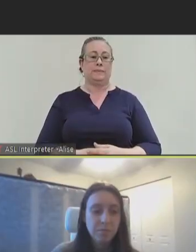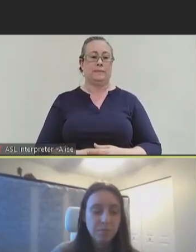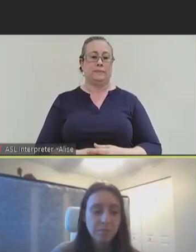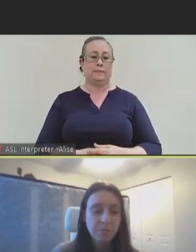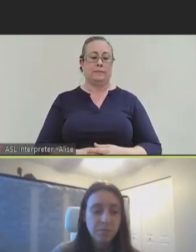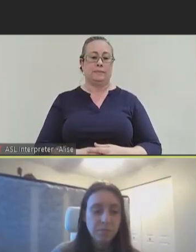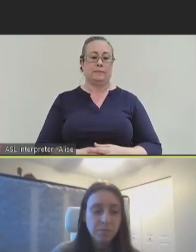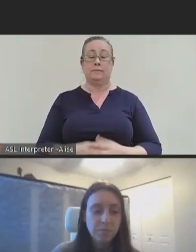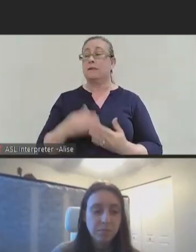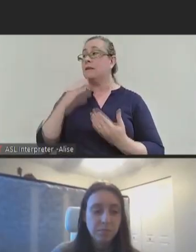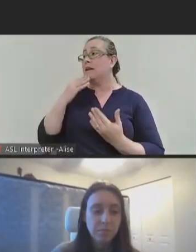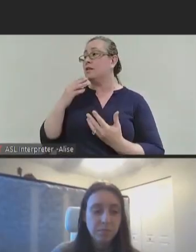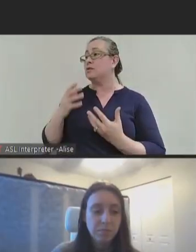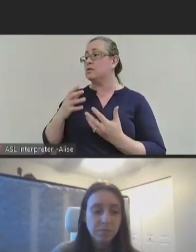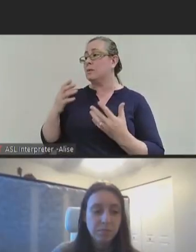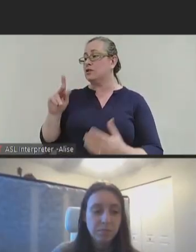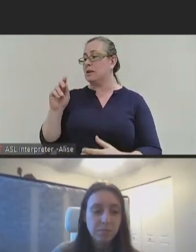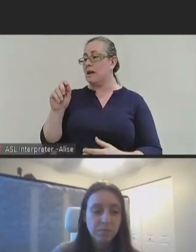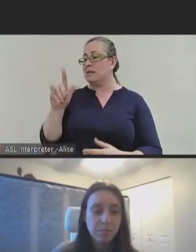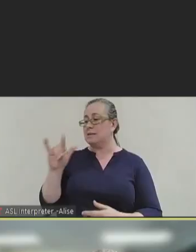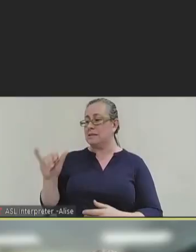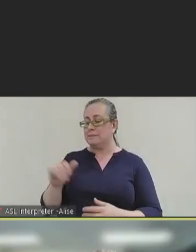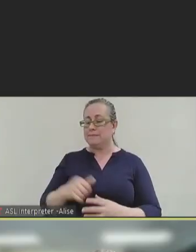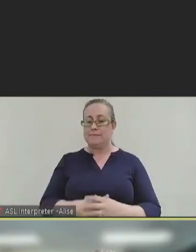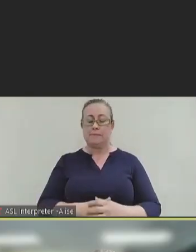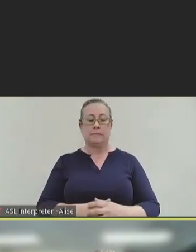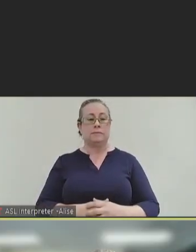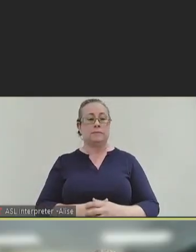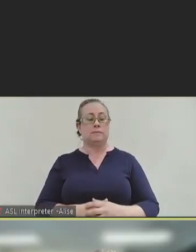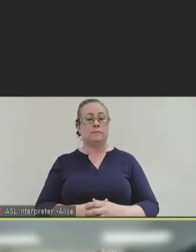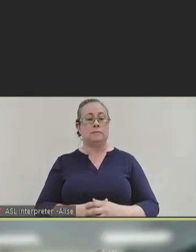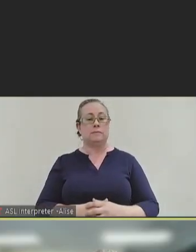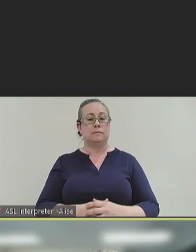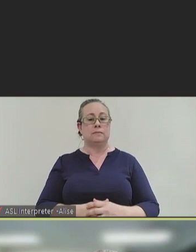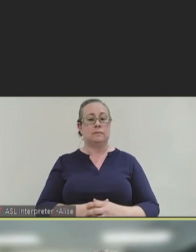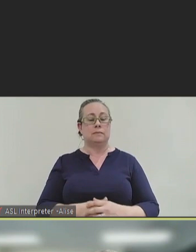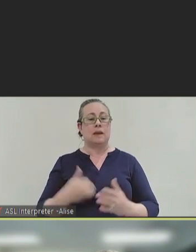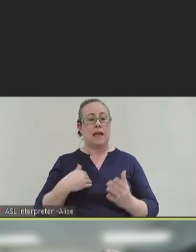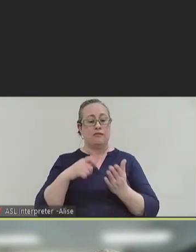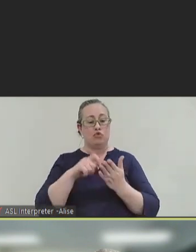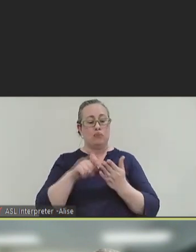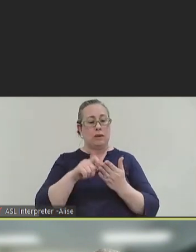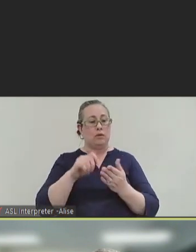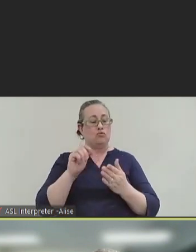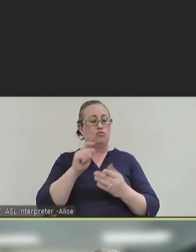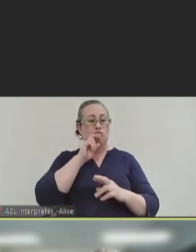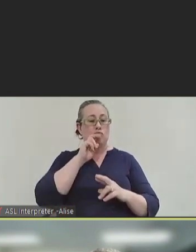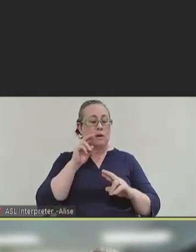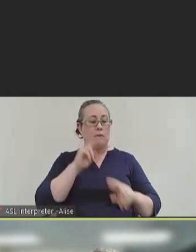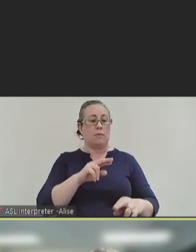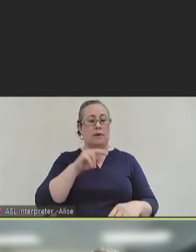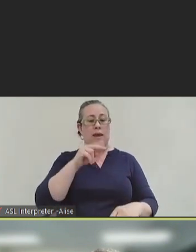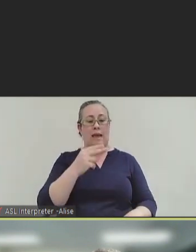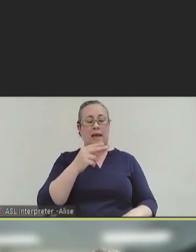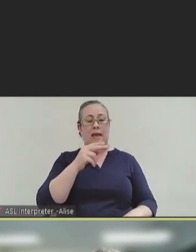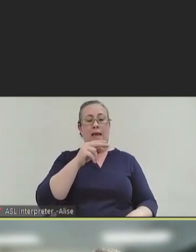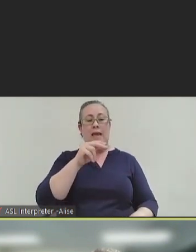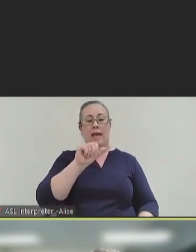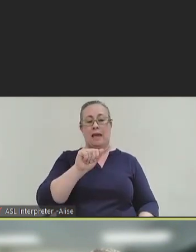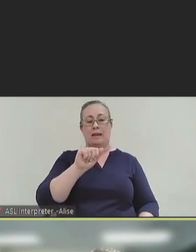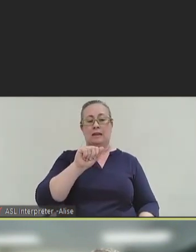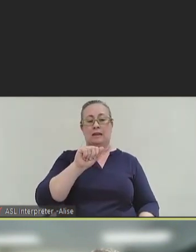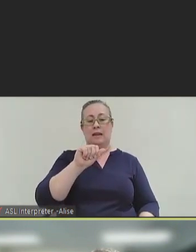Robert Hopkins: Thank you very much, Kelsey. We have written reports from AHIP and VRBPAC,